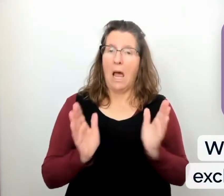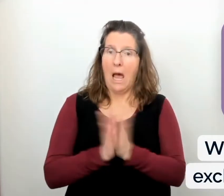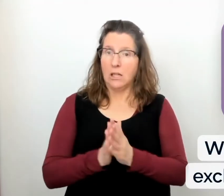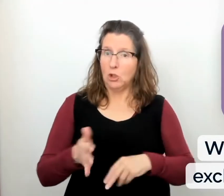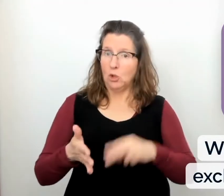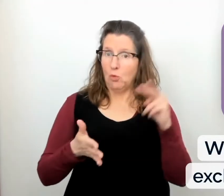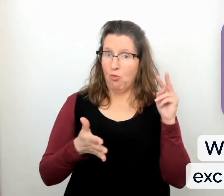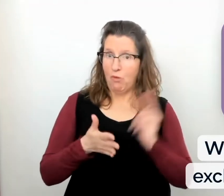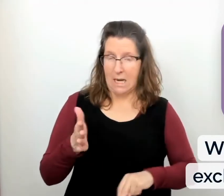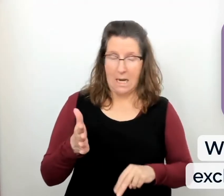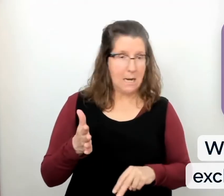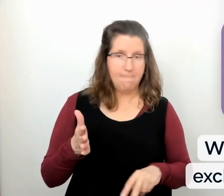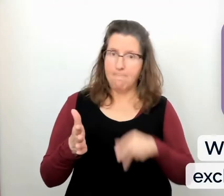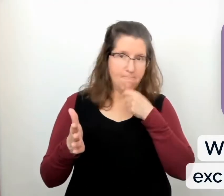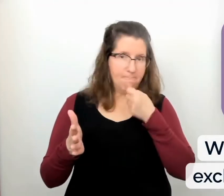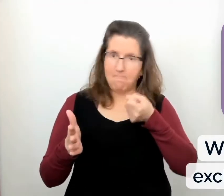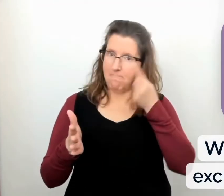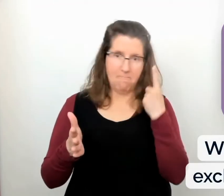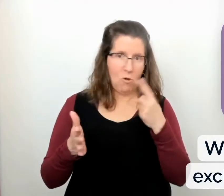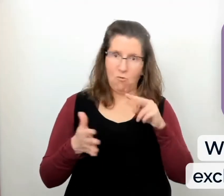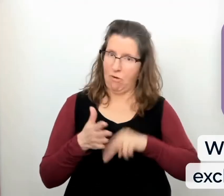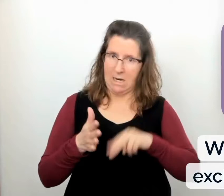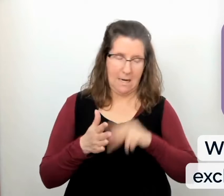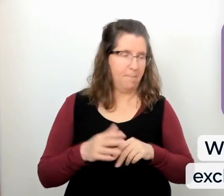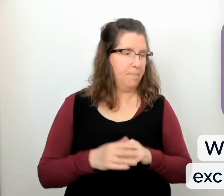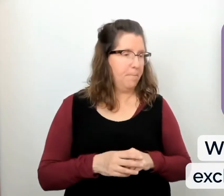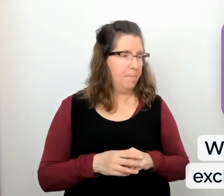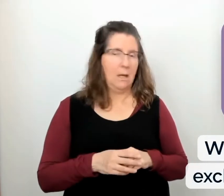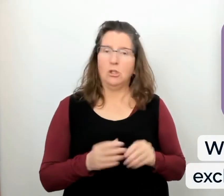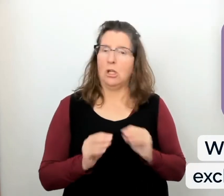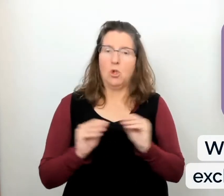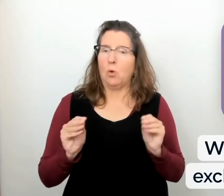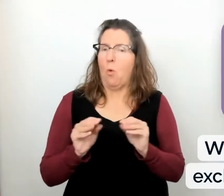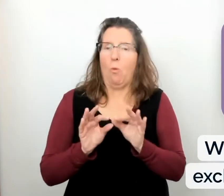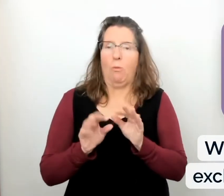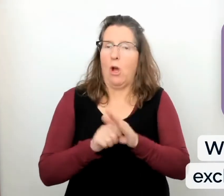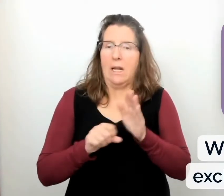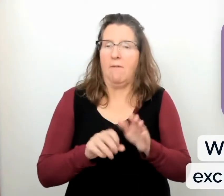I asked her to read a passage and tell me what it meant. She didn't understand it. She didn't have enough language.